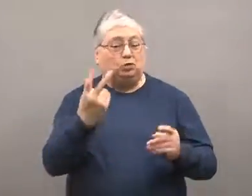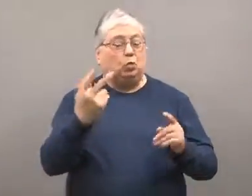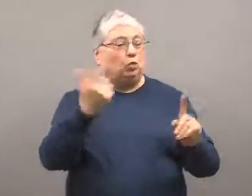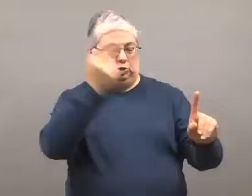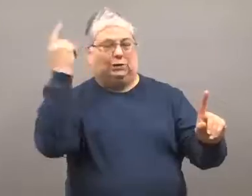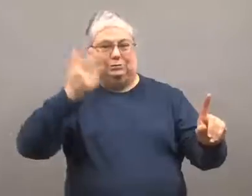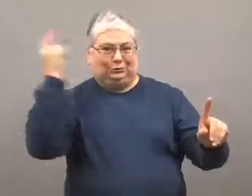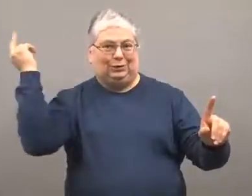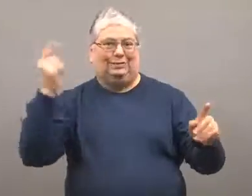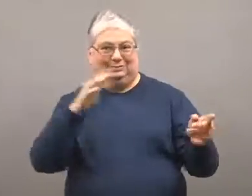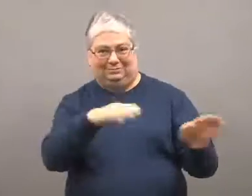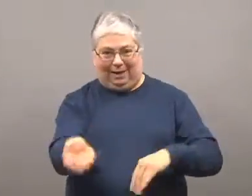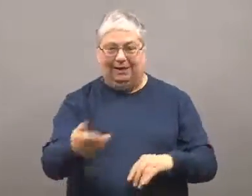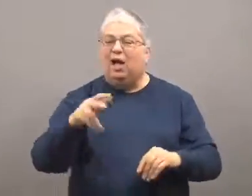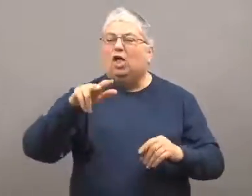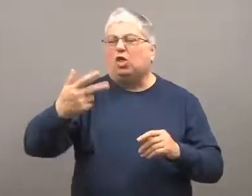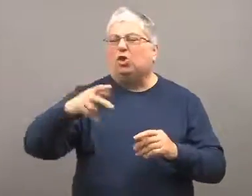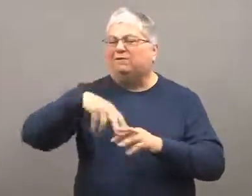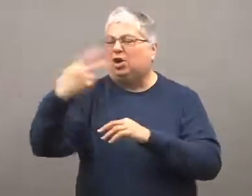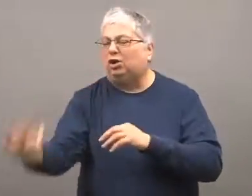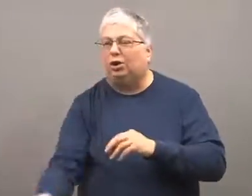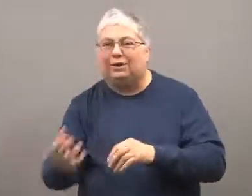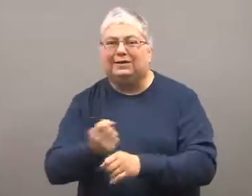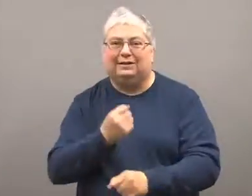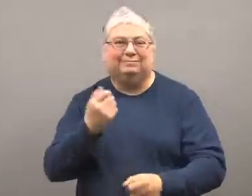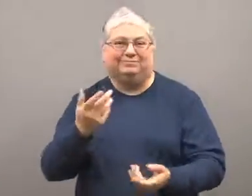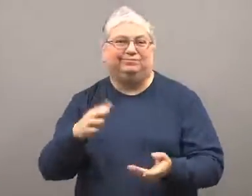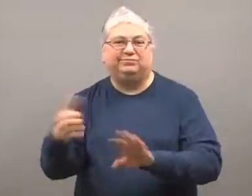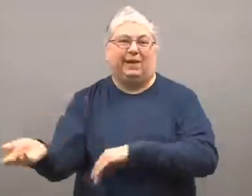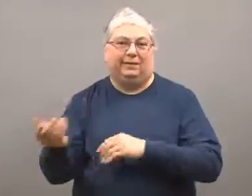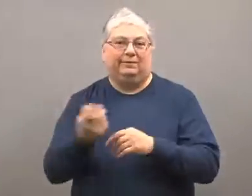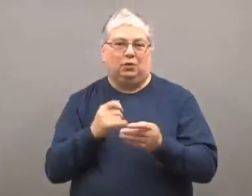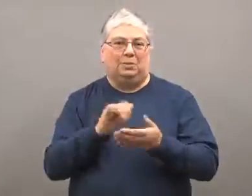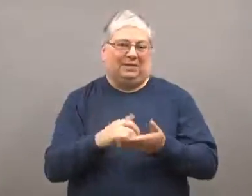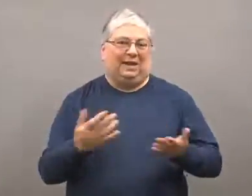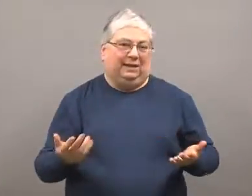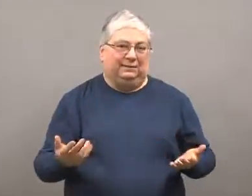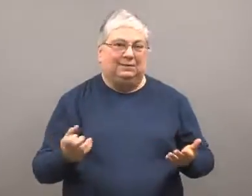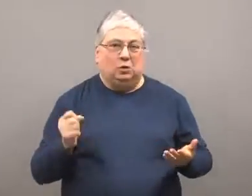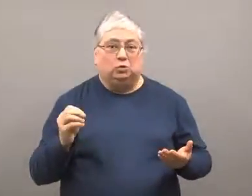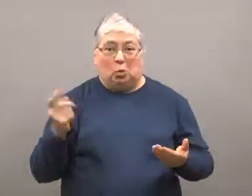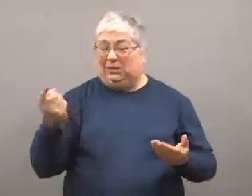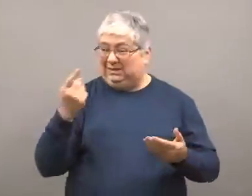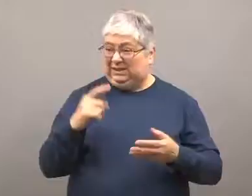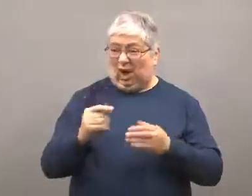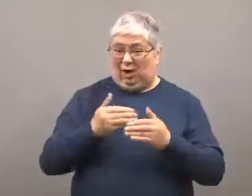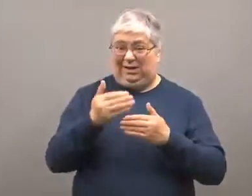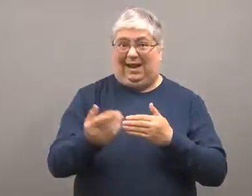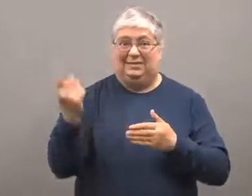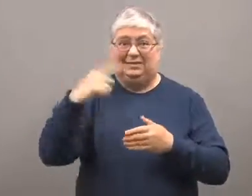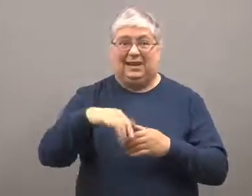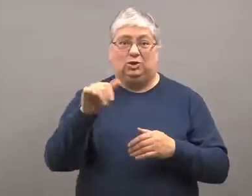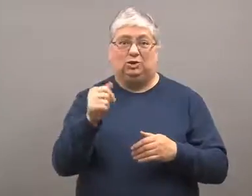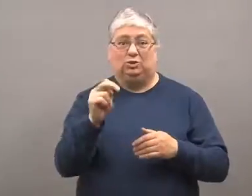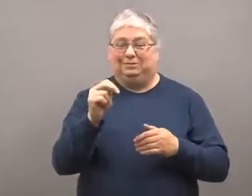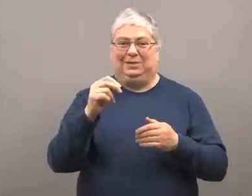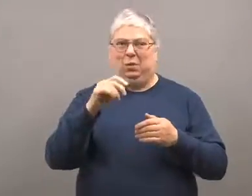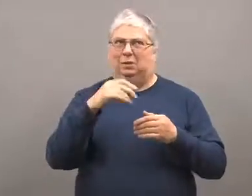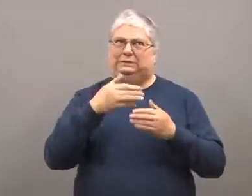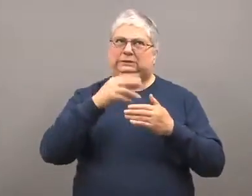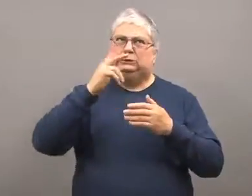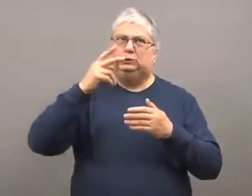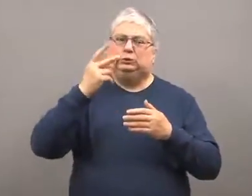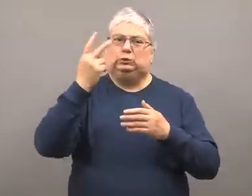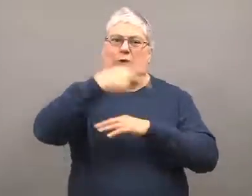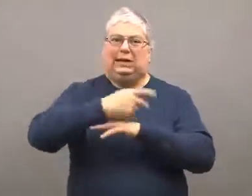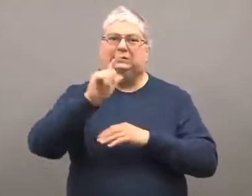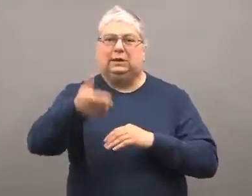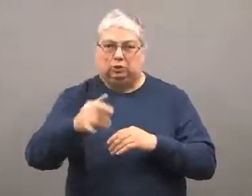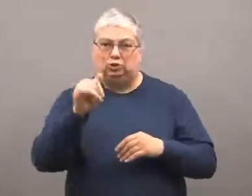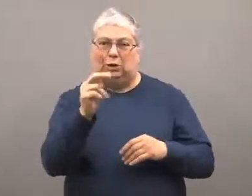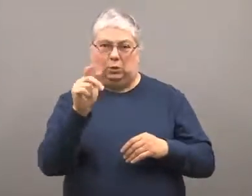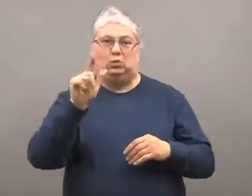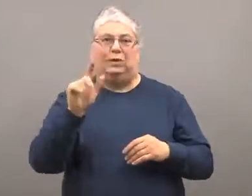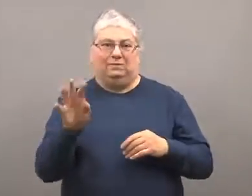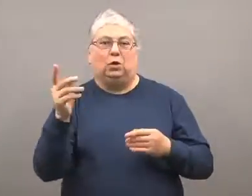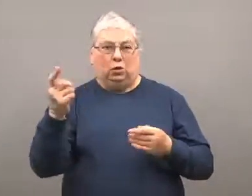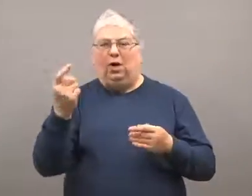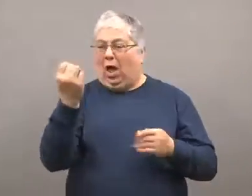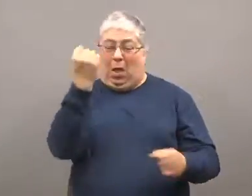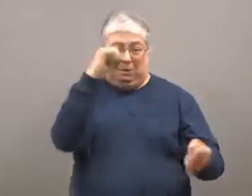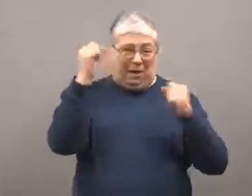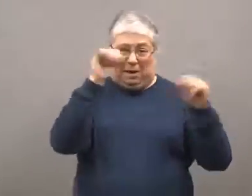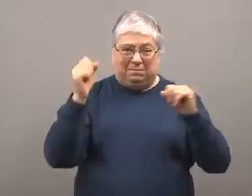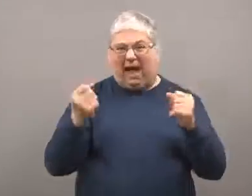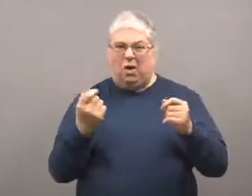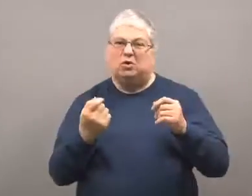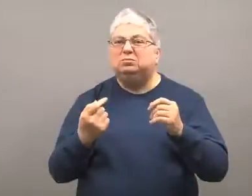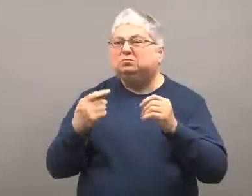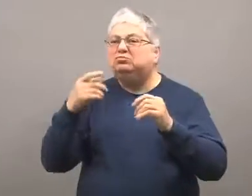Two were shot to death, and a third one died in a fall.